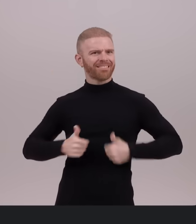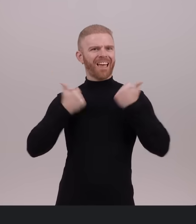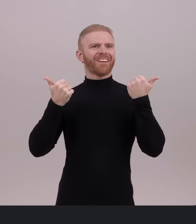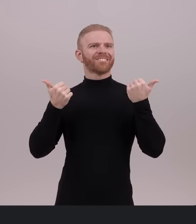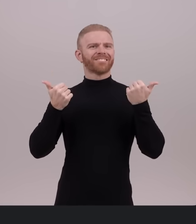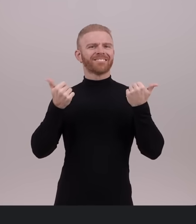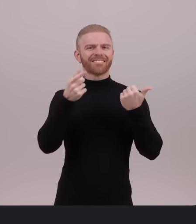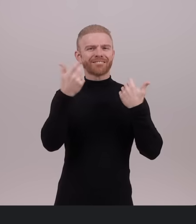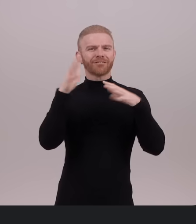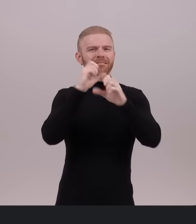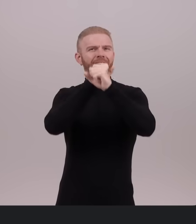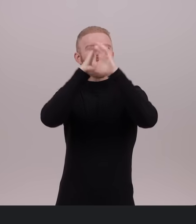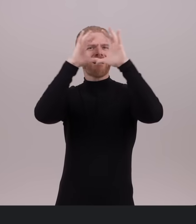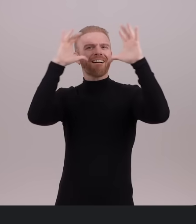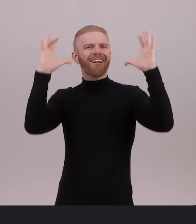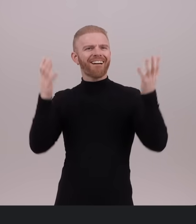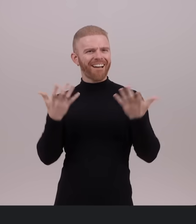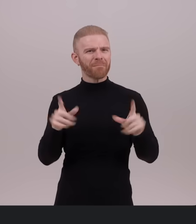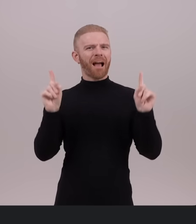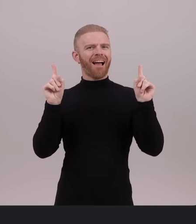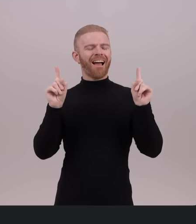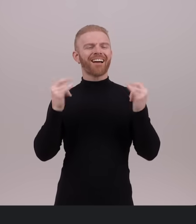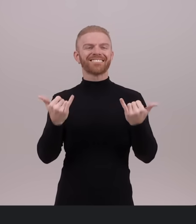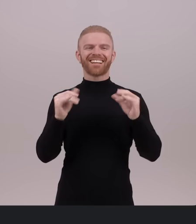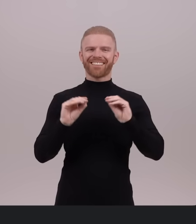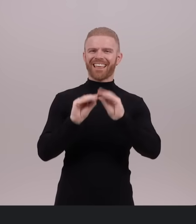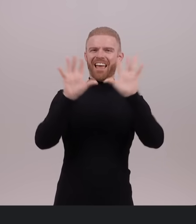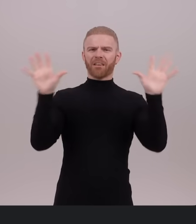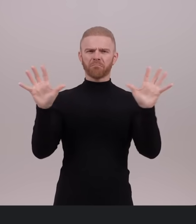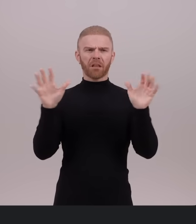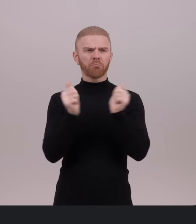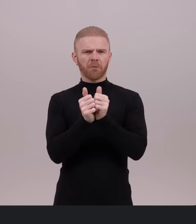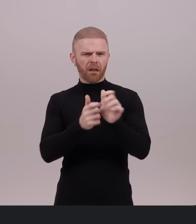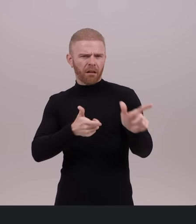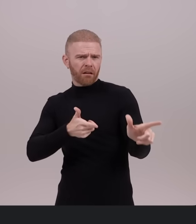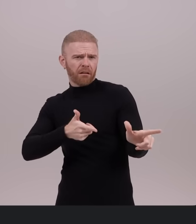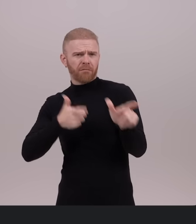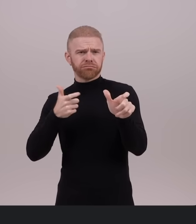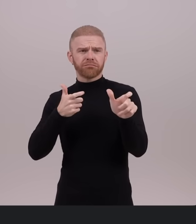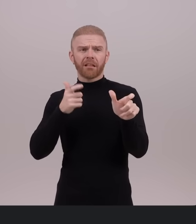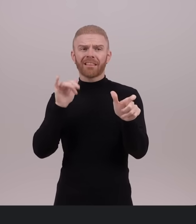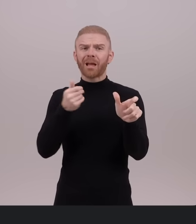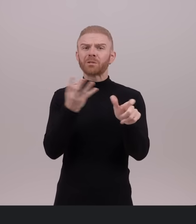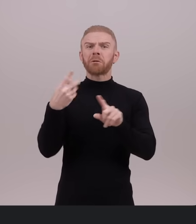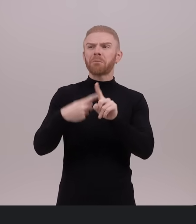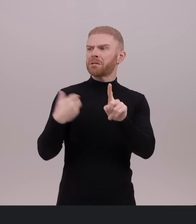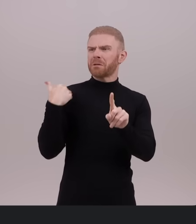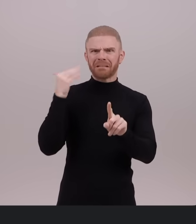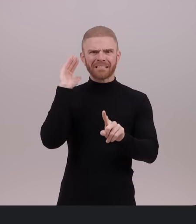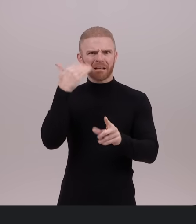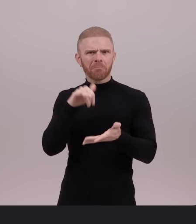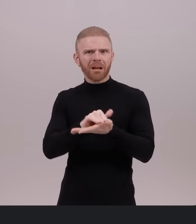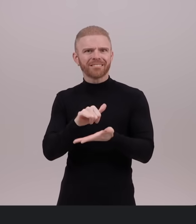now with a clarity and a velocity that just a few months ago seemed impossible.